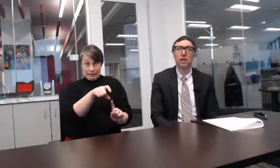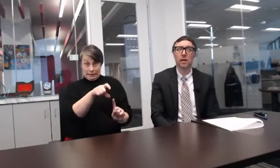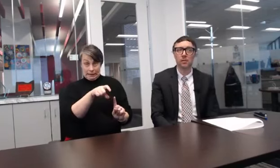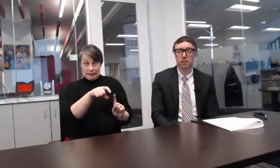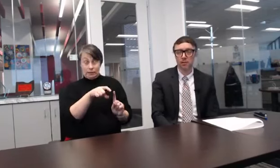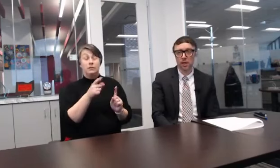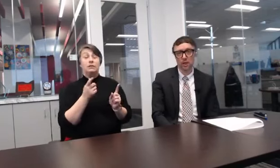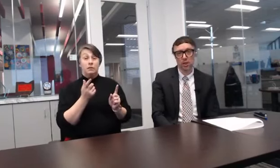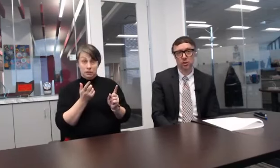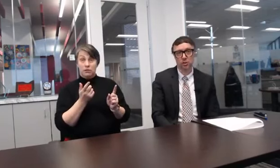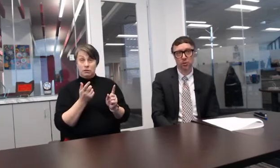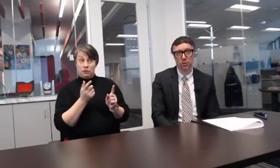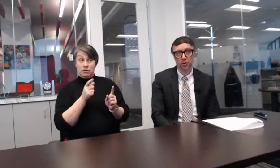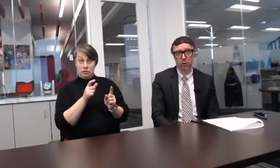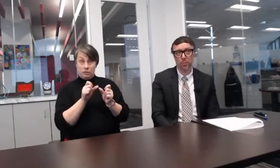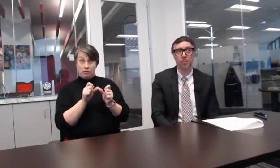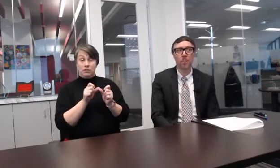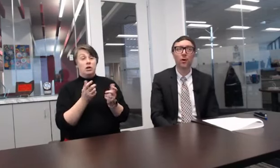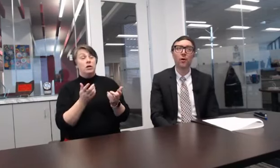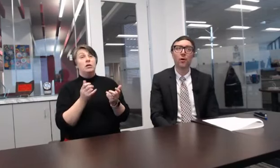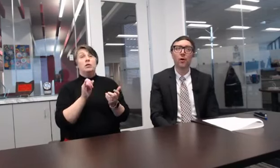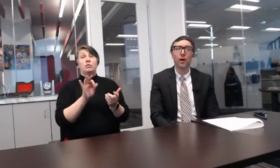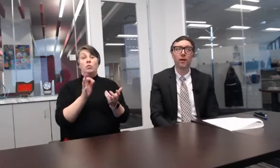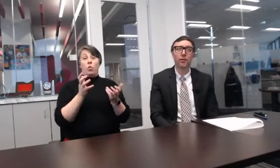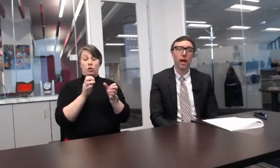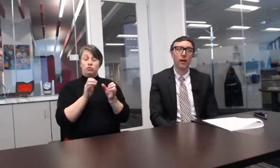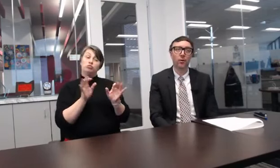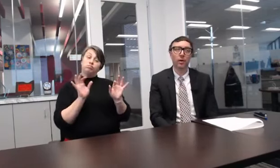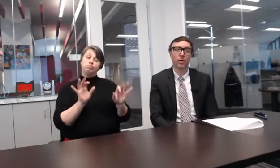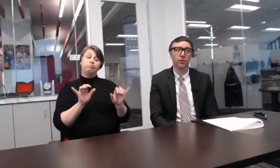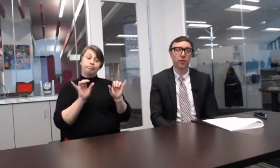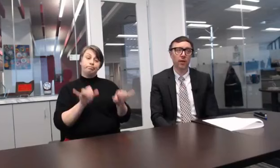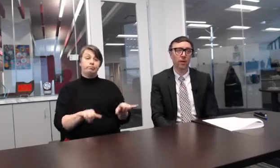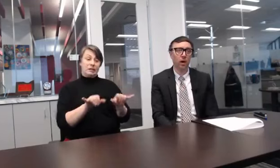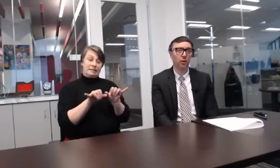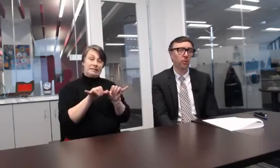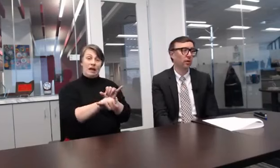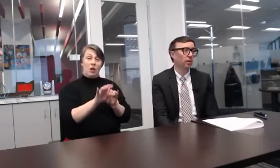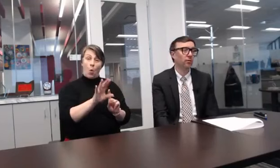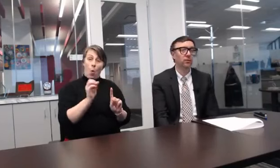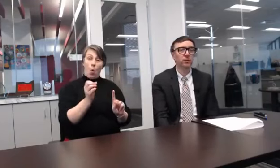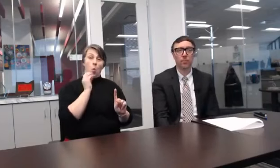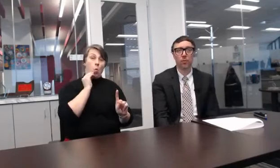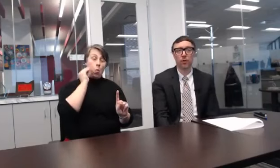and to stay in your chosen home. Another category is you have an ongoing need for support